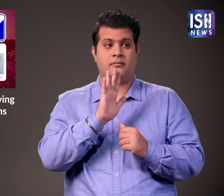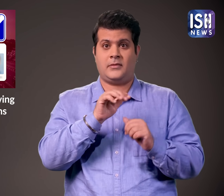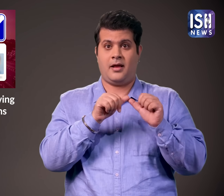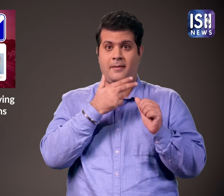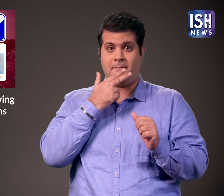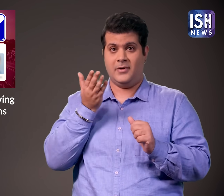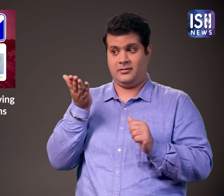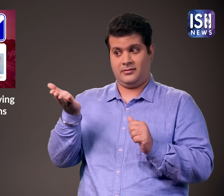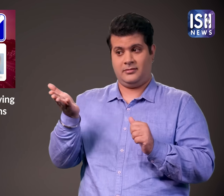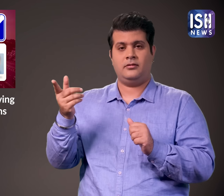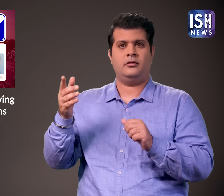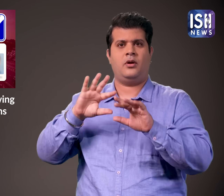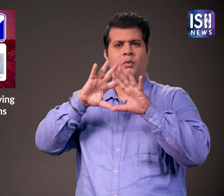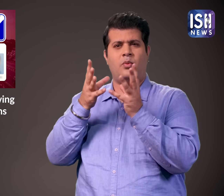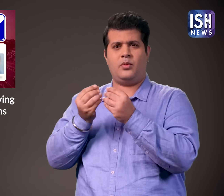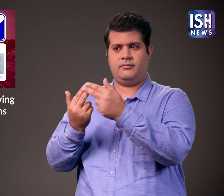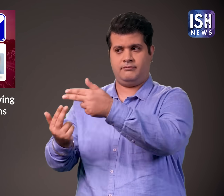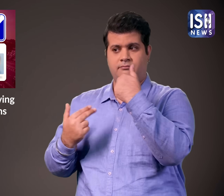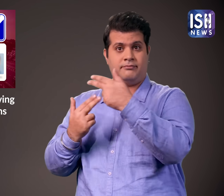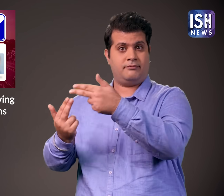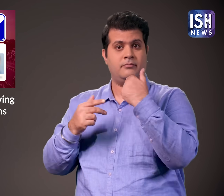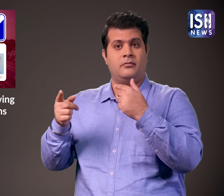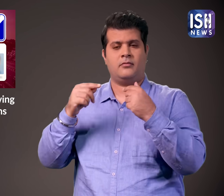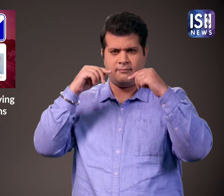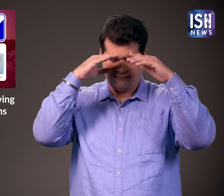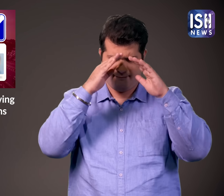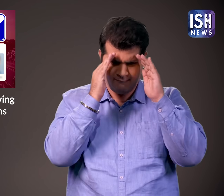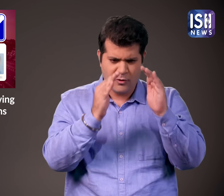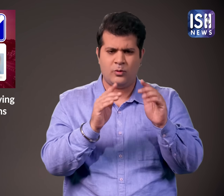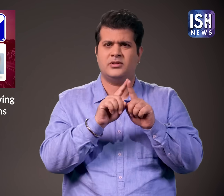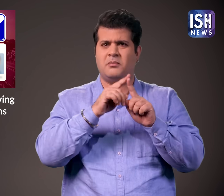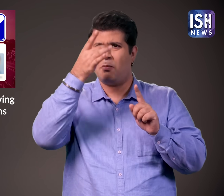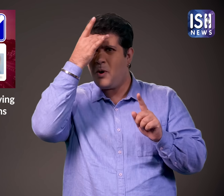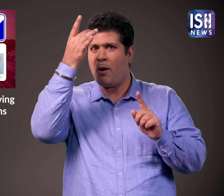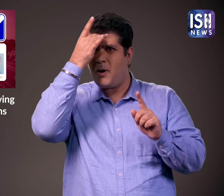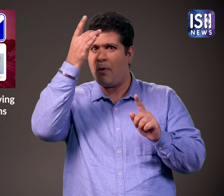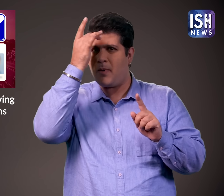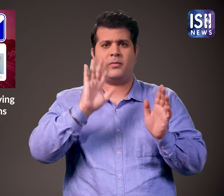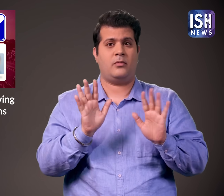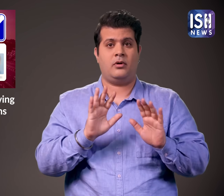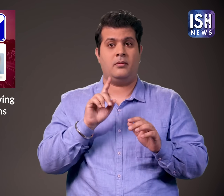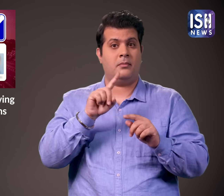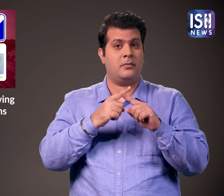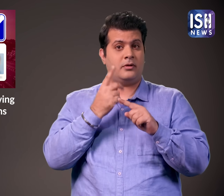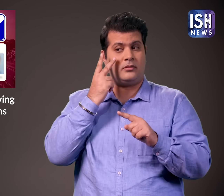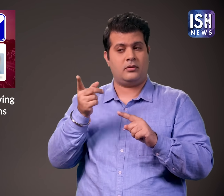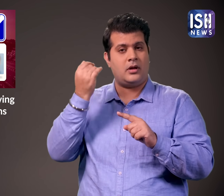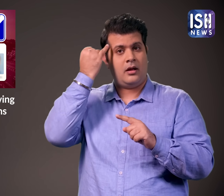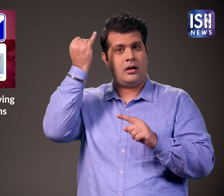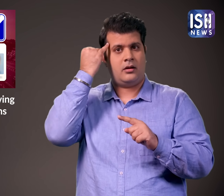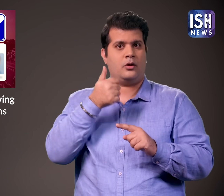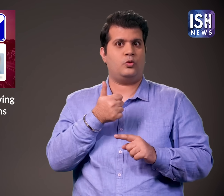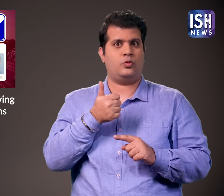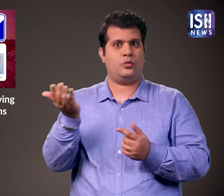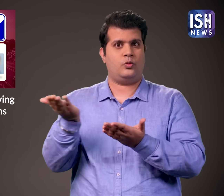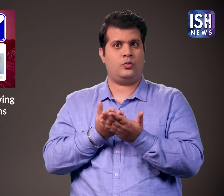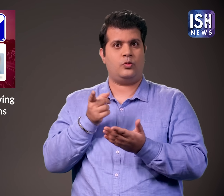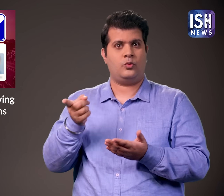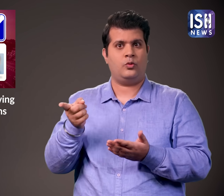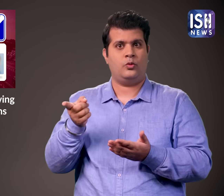Saxena has not only shared his problems but also given useful suggestions like